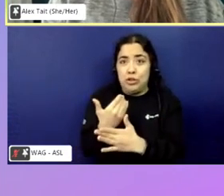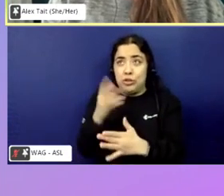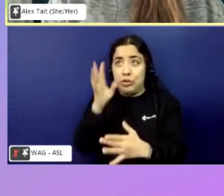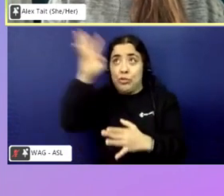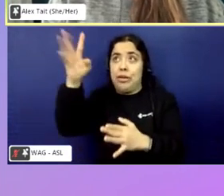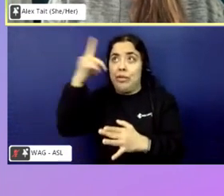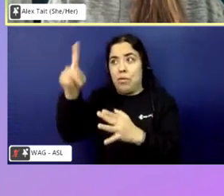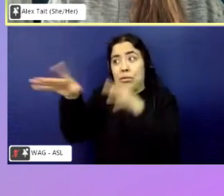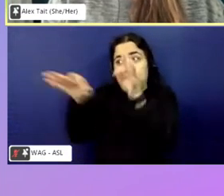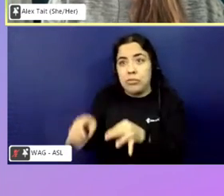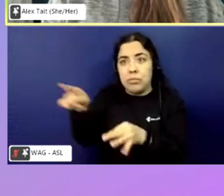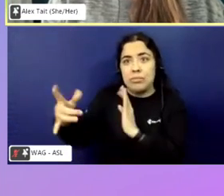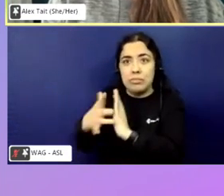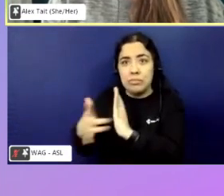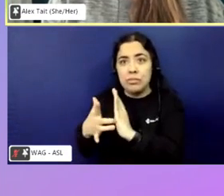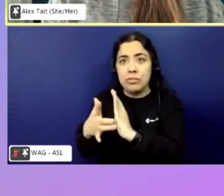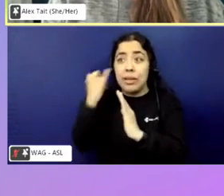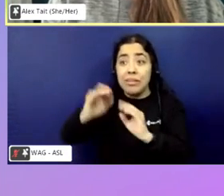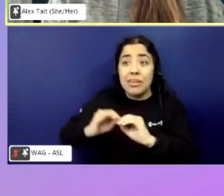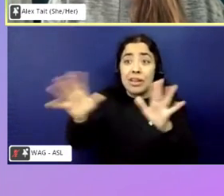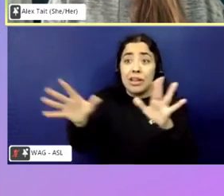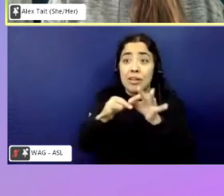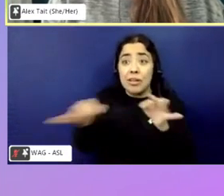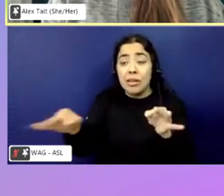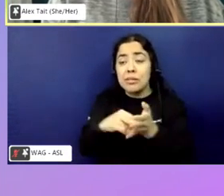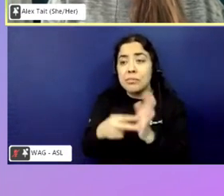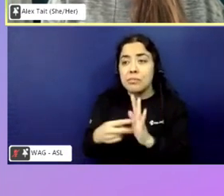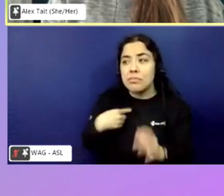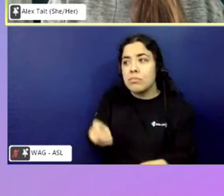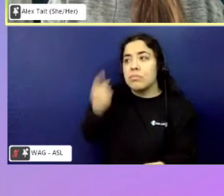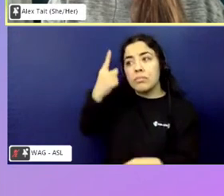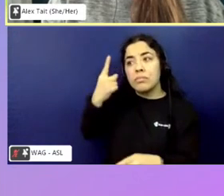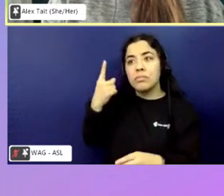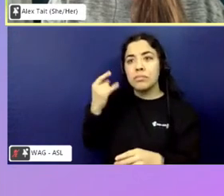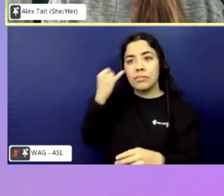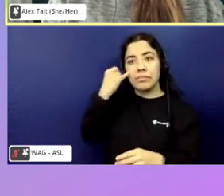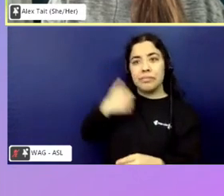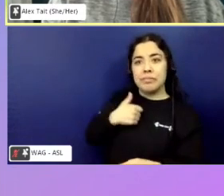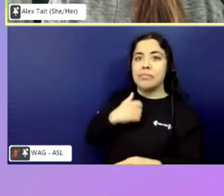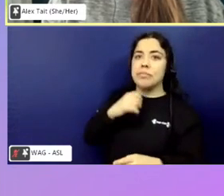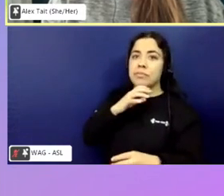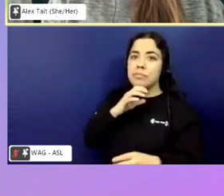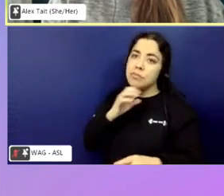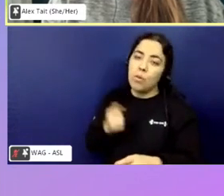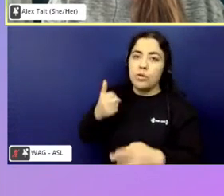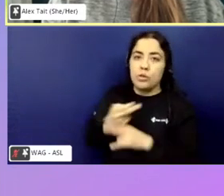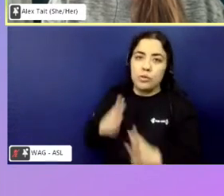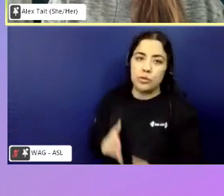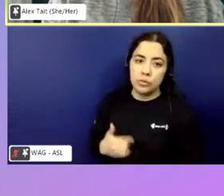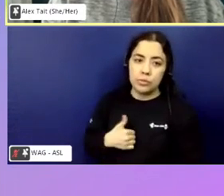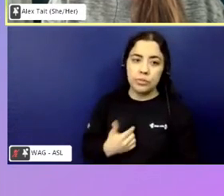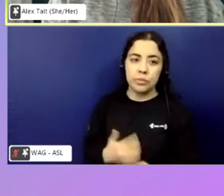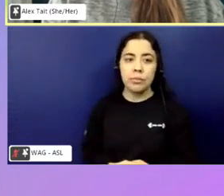language and descriptors instead of language or word combinations that have been used newly created to explain the various technologies, it would go a long way to making